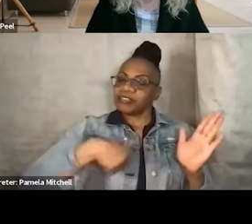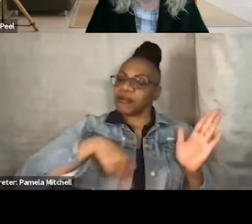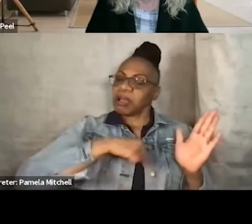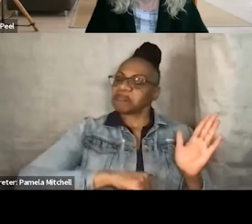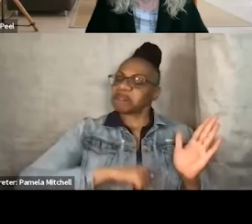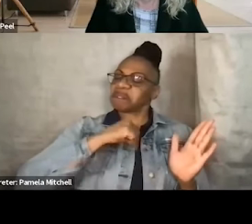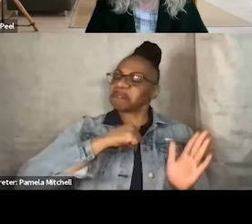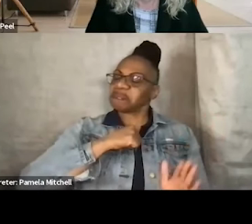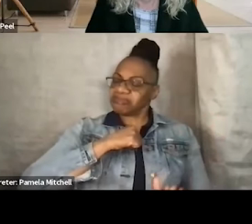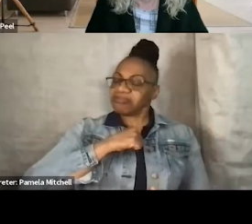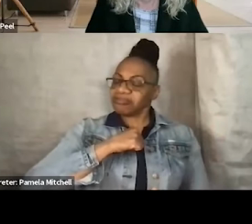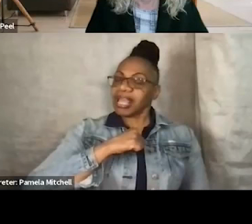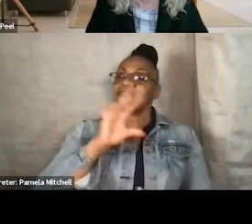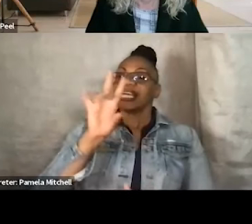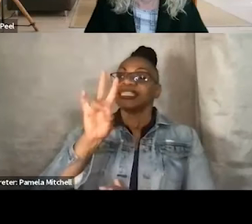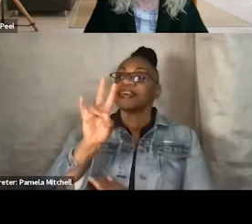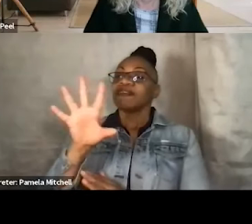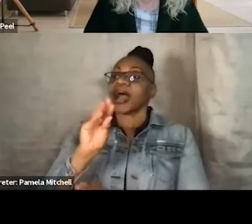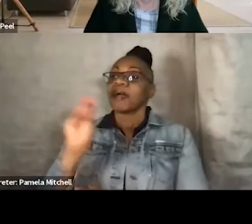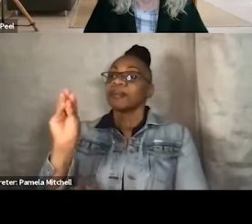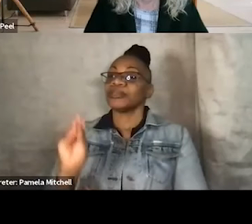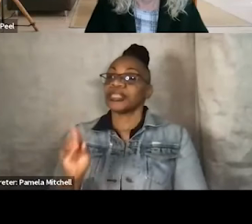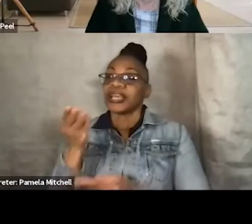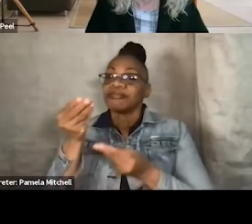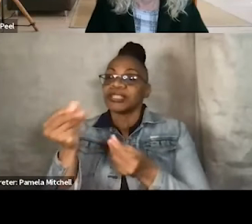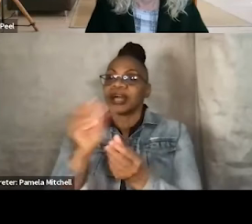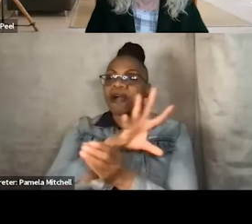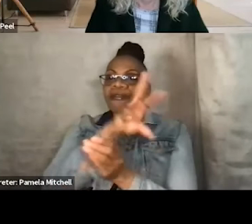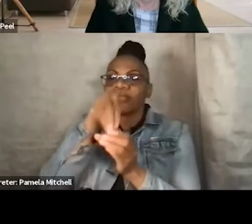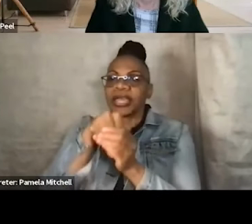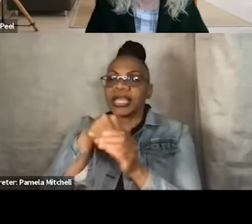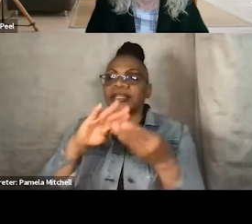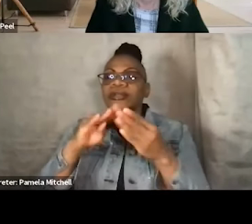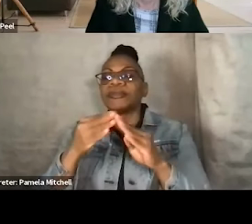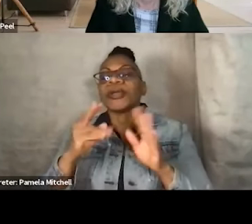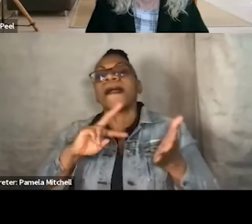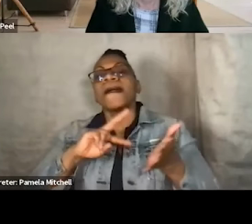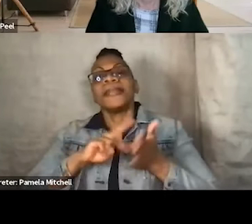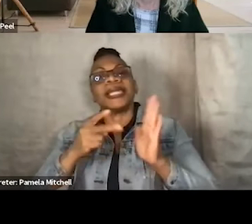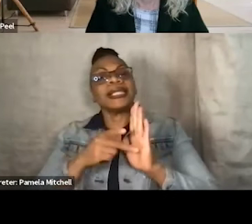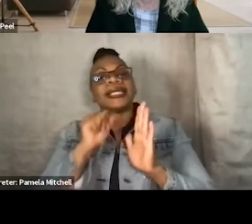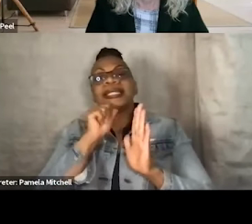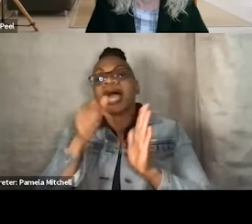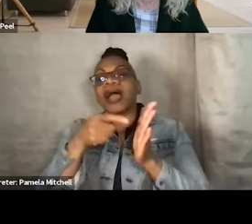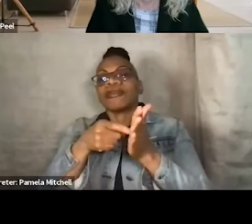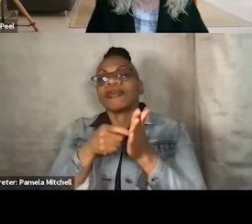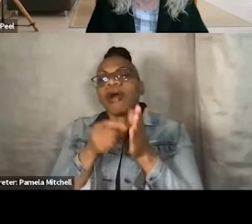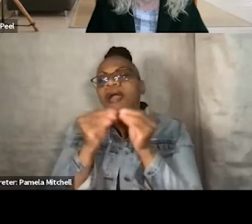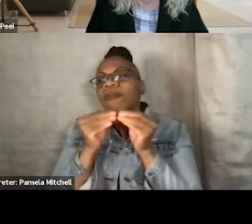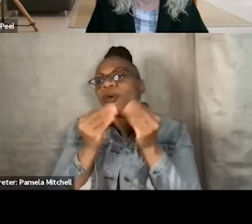And 75% were resolved in the community, which means they did not require a more restrictive level of care.